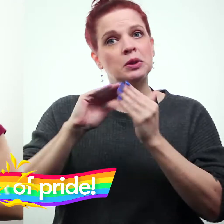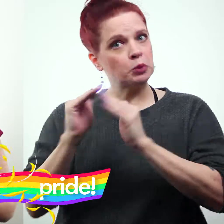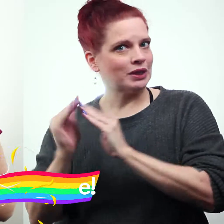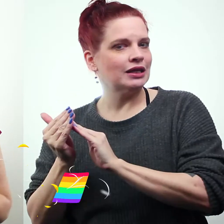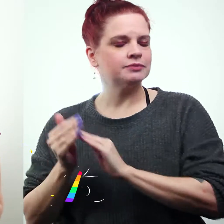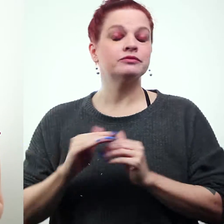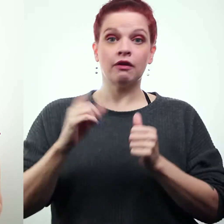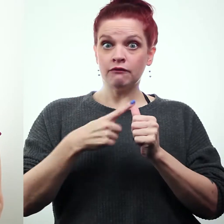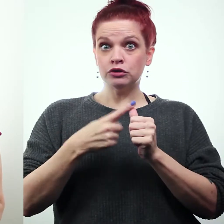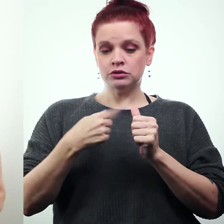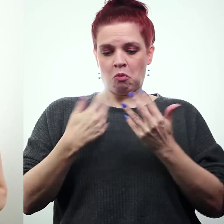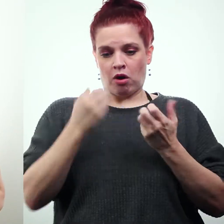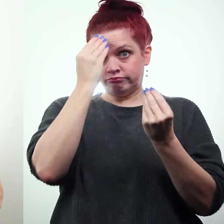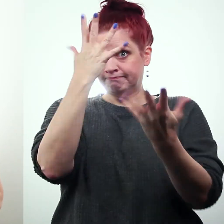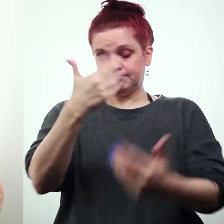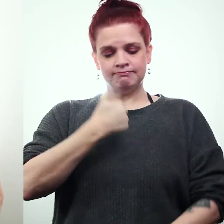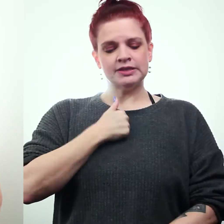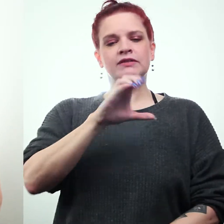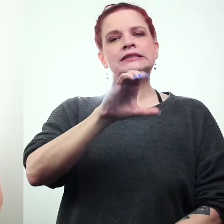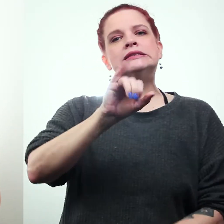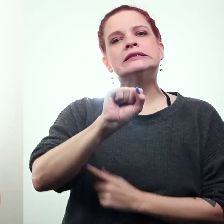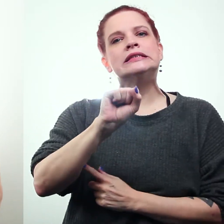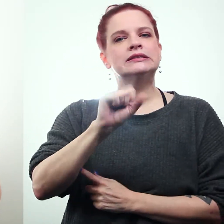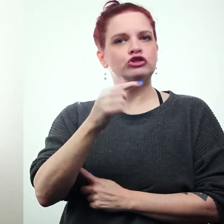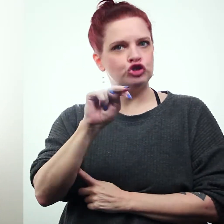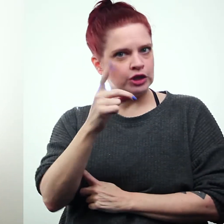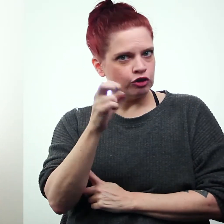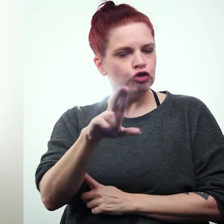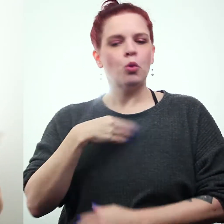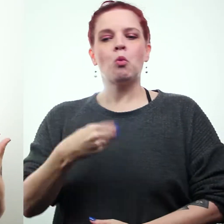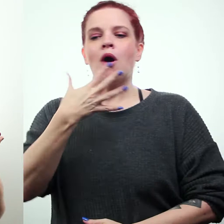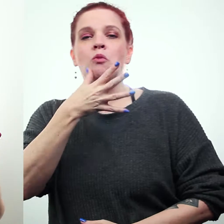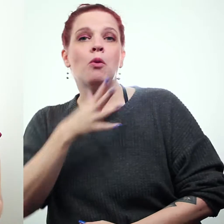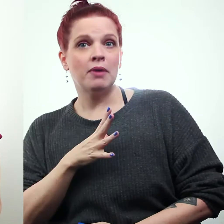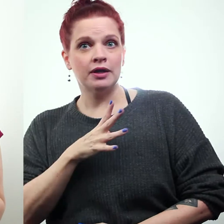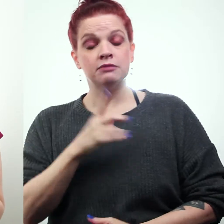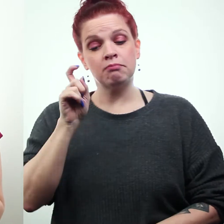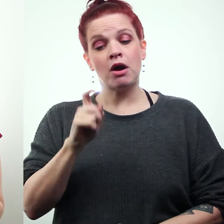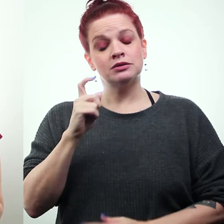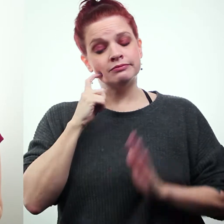I do want to say, first of all, that I identify as a cisgender white woman. And so it's really important for me to recognize my